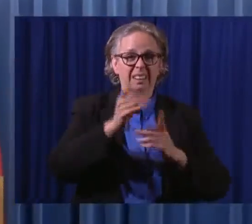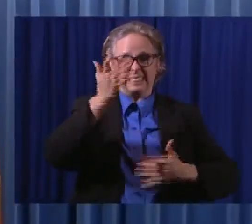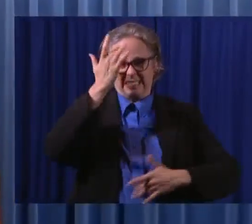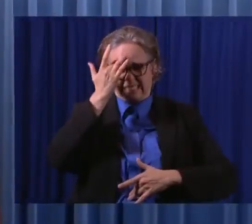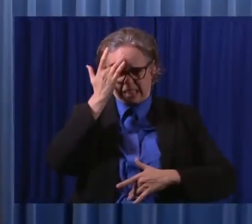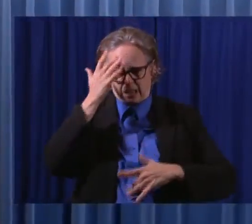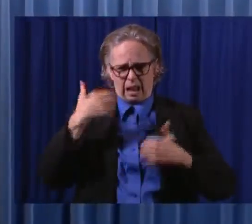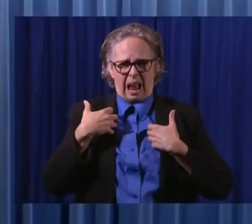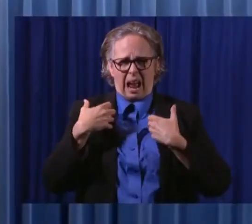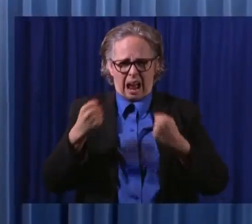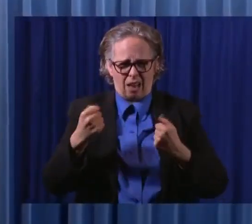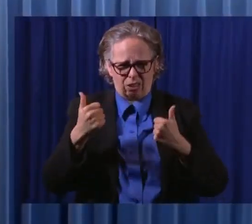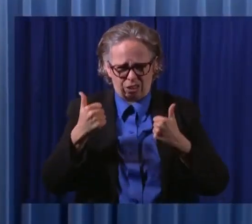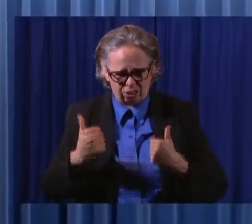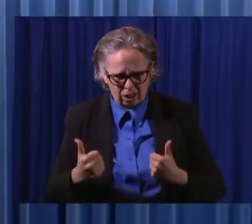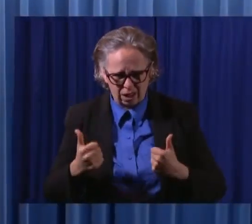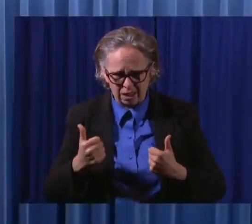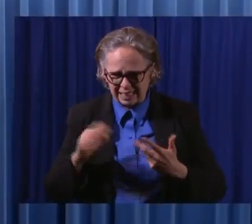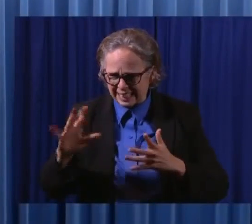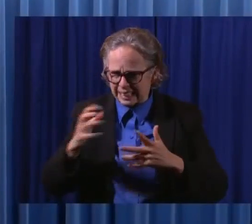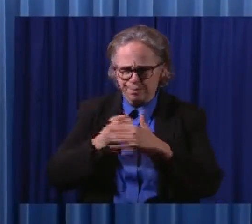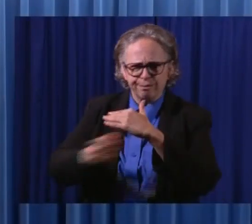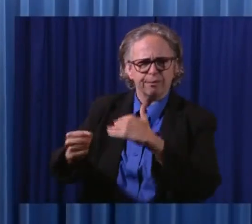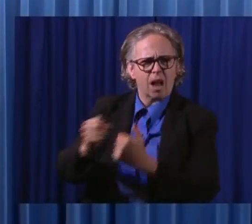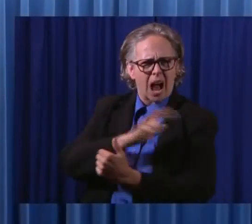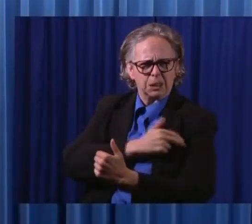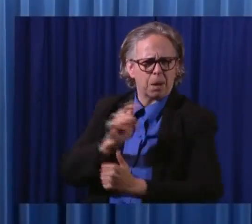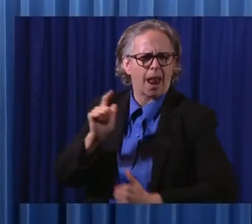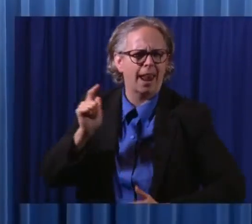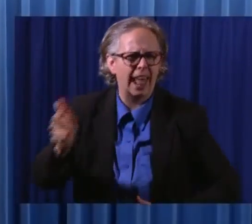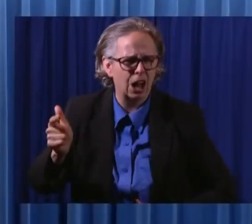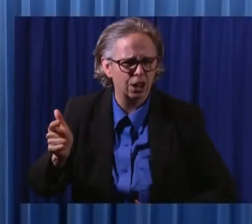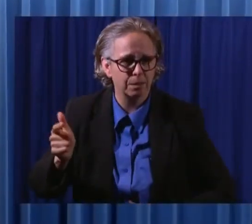A WHILE TO GET SICK, THEY GO TO